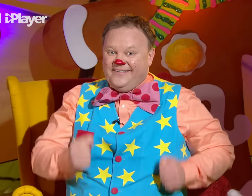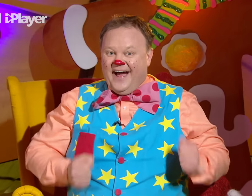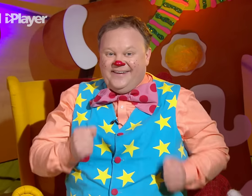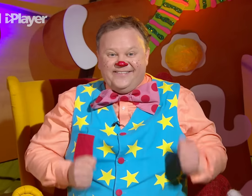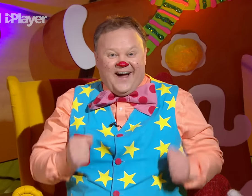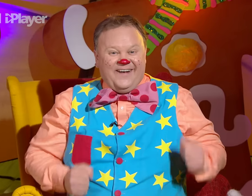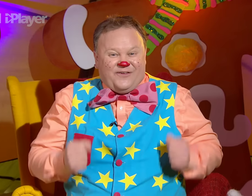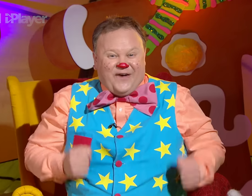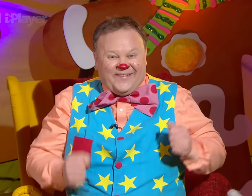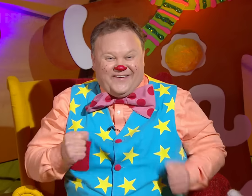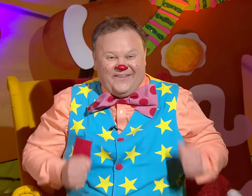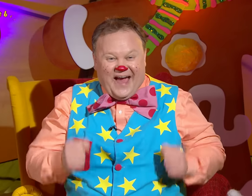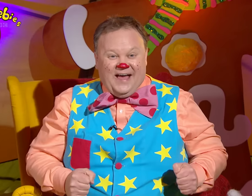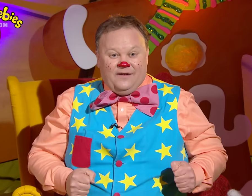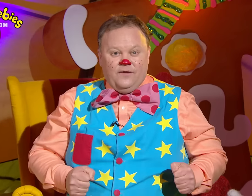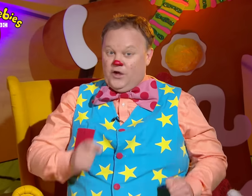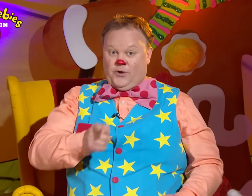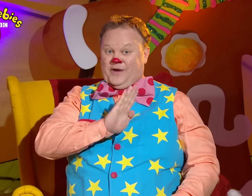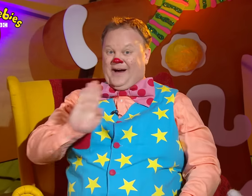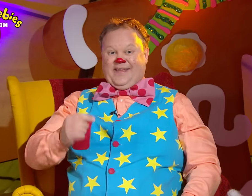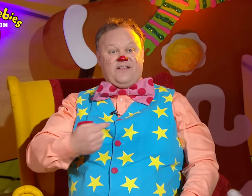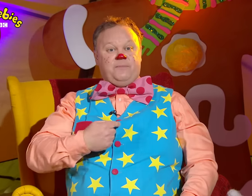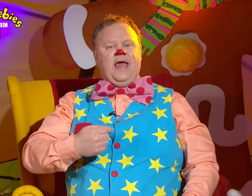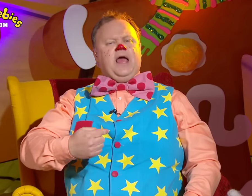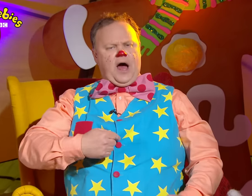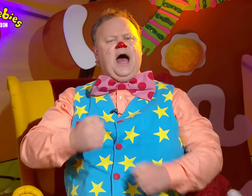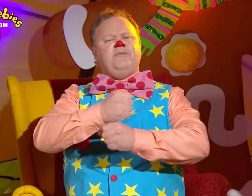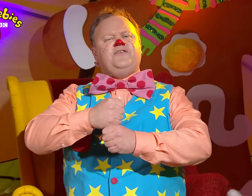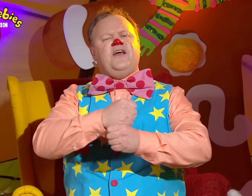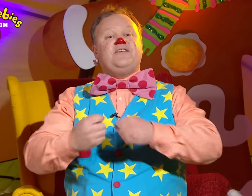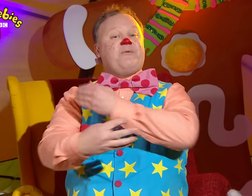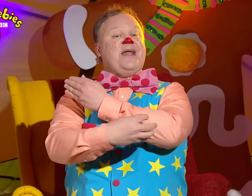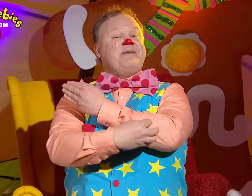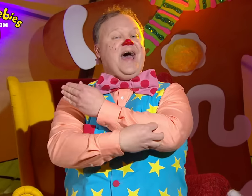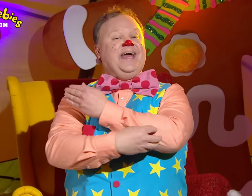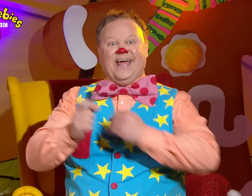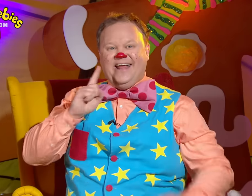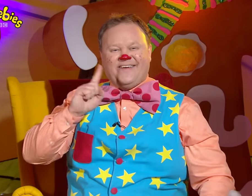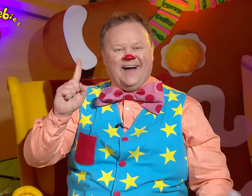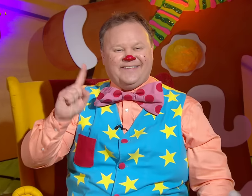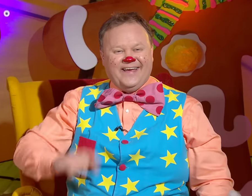run run as fast as you can you can't catch me i'm the gingerbread man he chanted